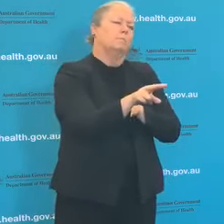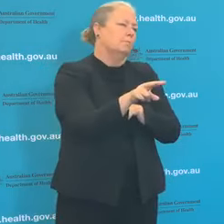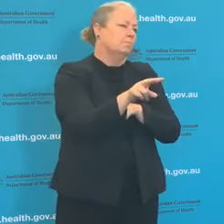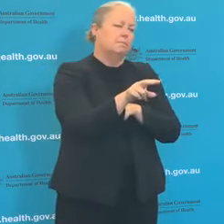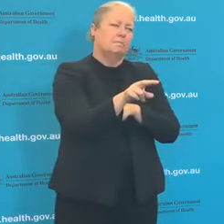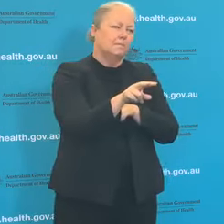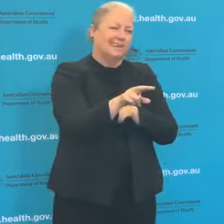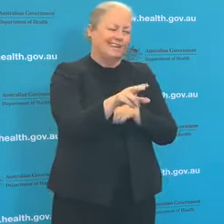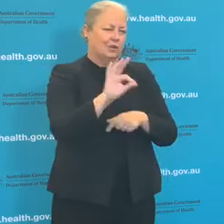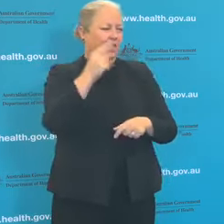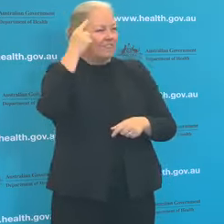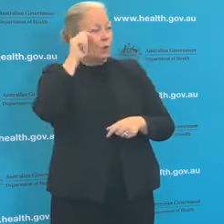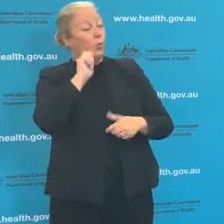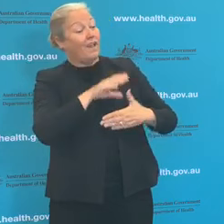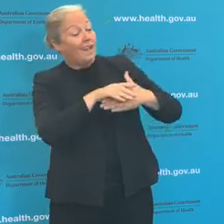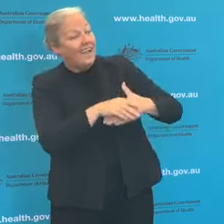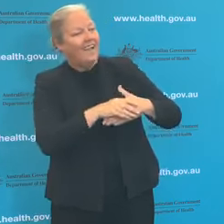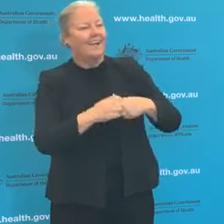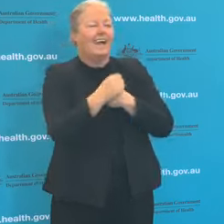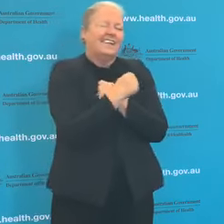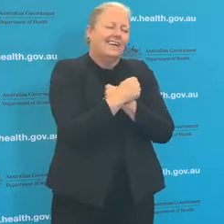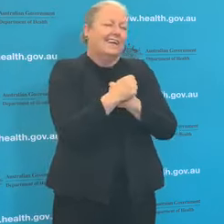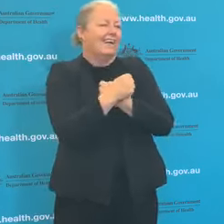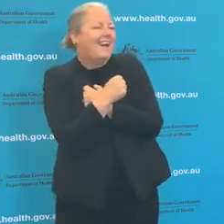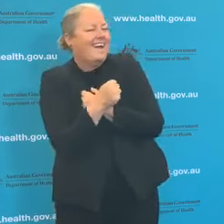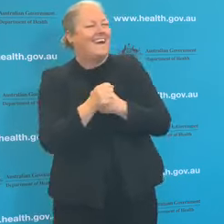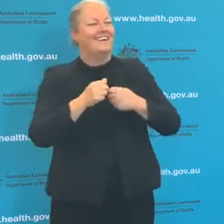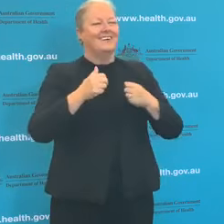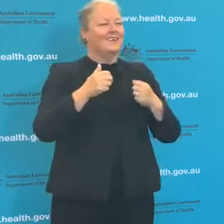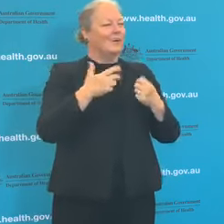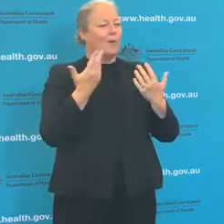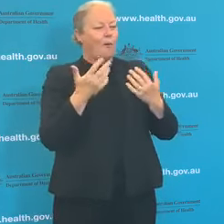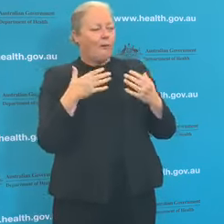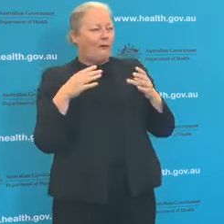hands and randomly hugging and getting crowded in rooms for a long time.